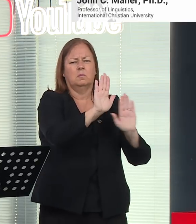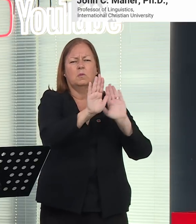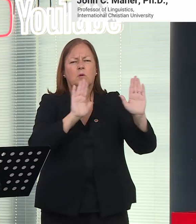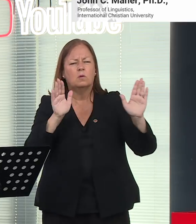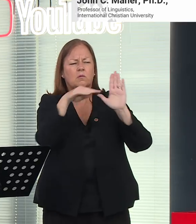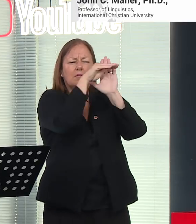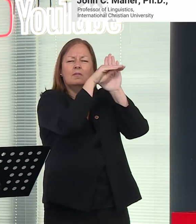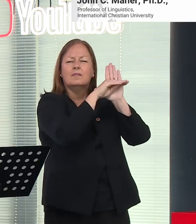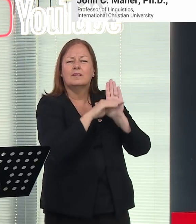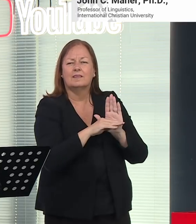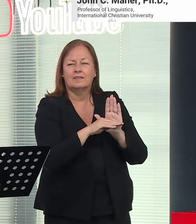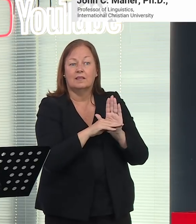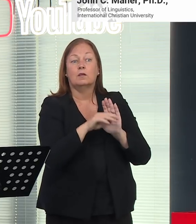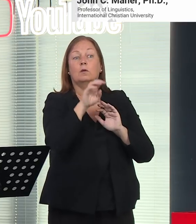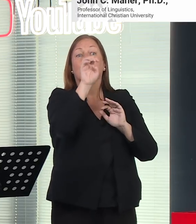Well, we need a good framework to